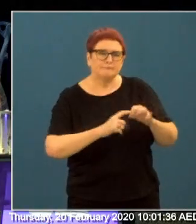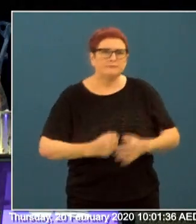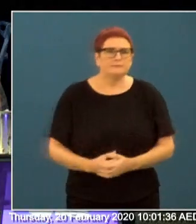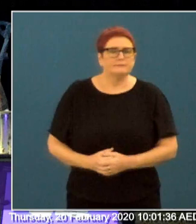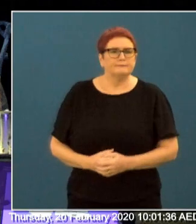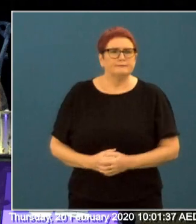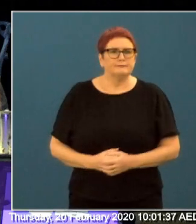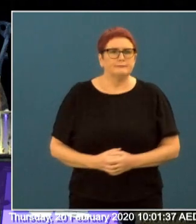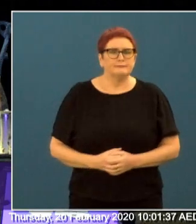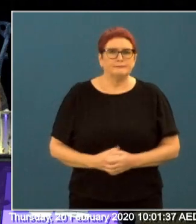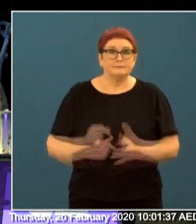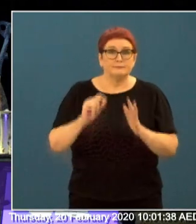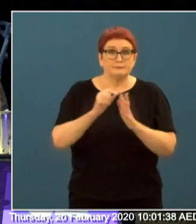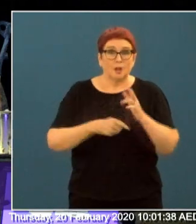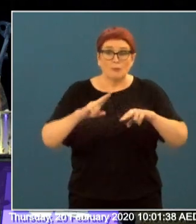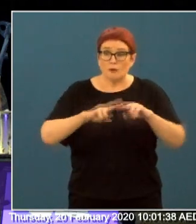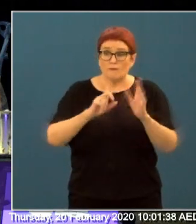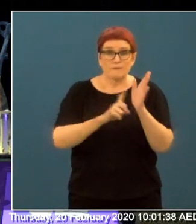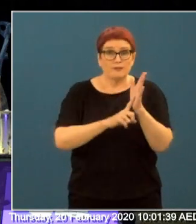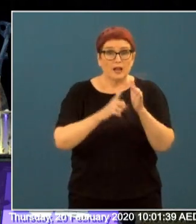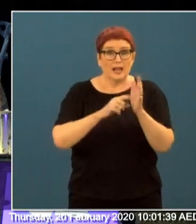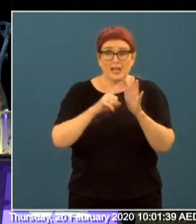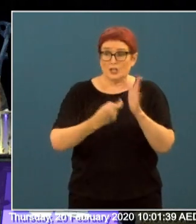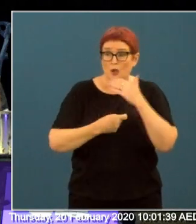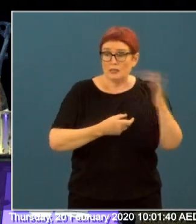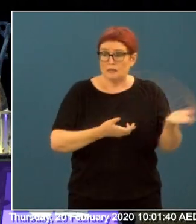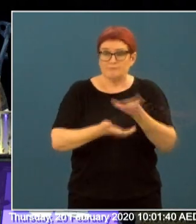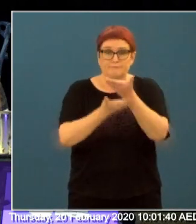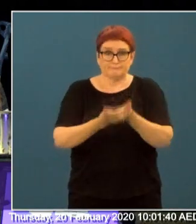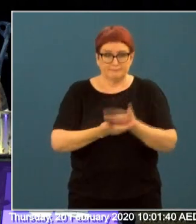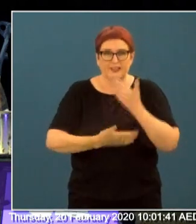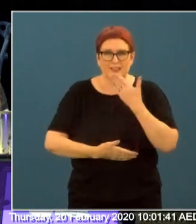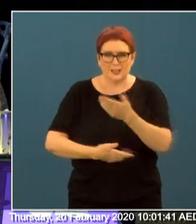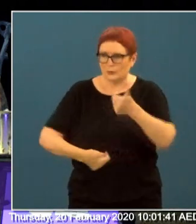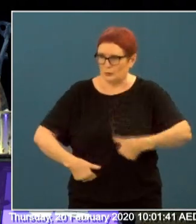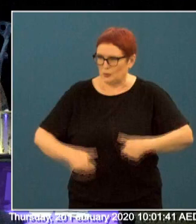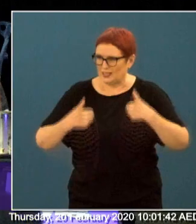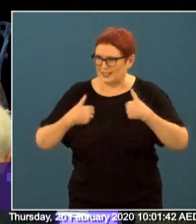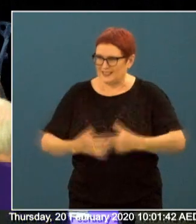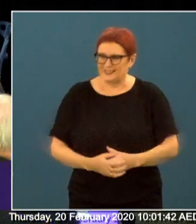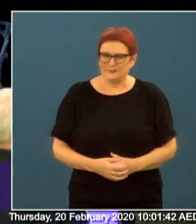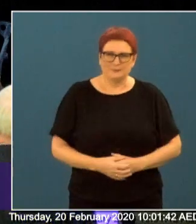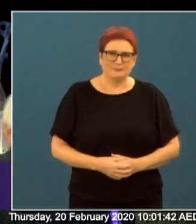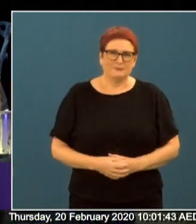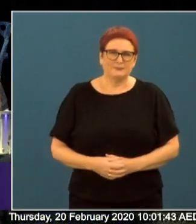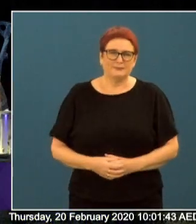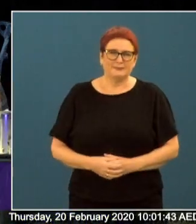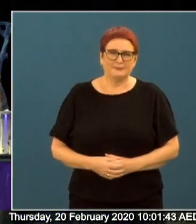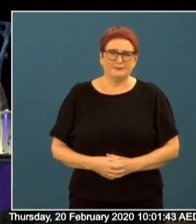If Professor Leeder would perhaps move into that chair, that would be helpful. Thank you very much. Good morning to you. Please sit down.